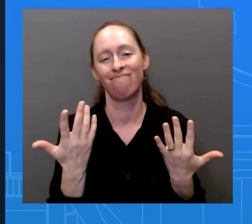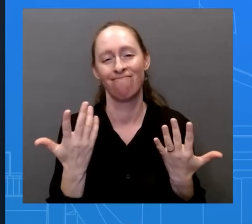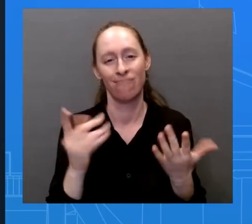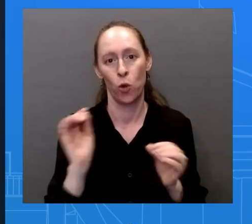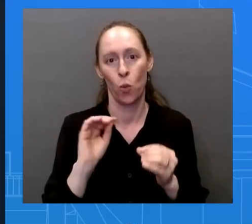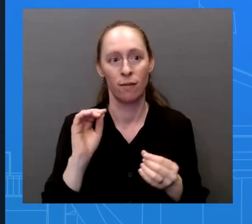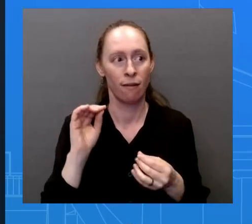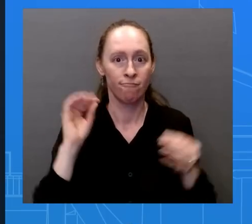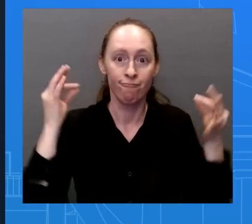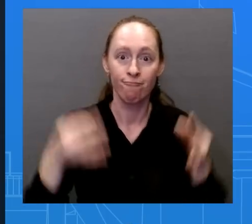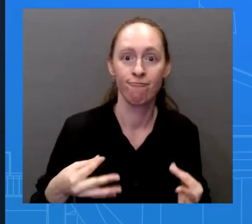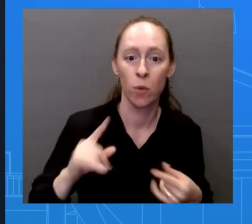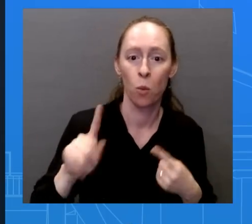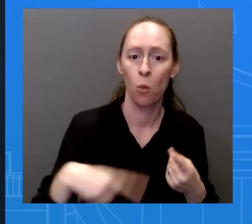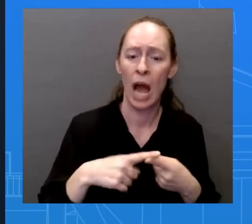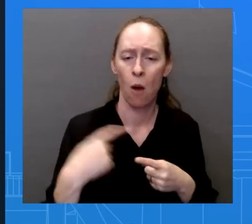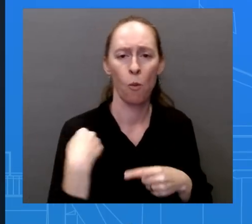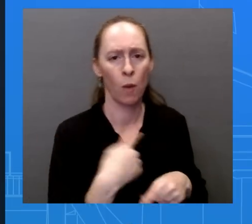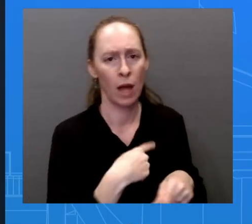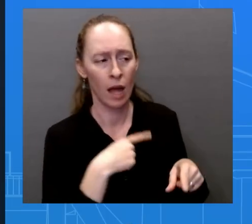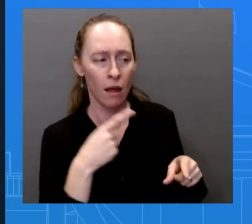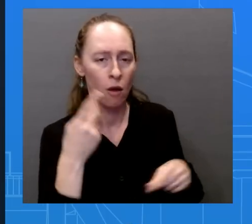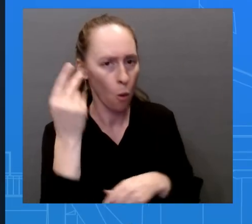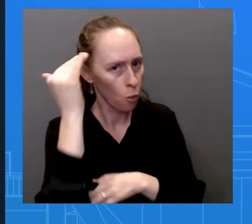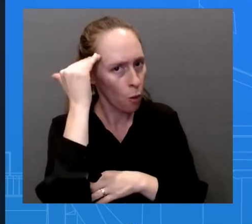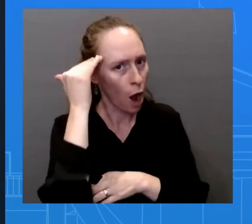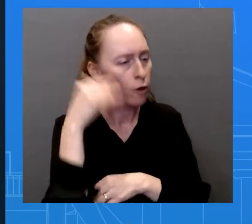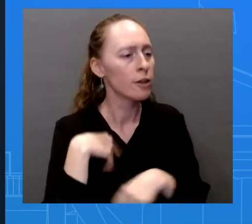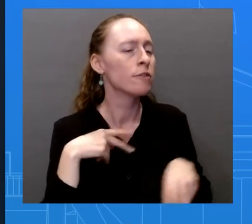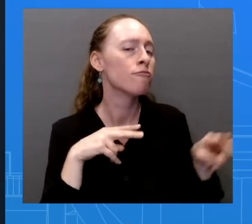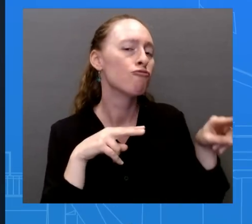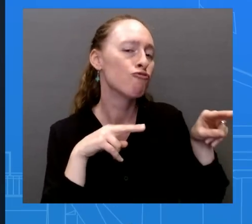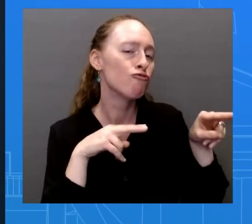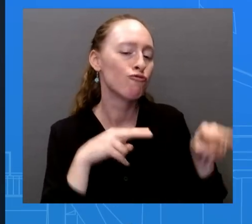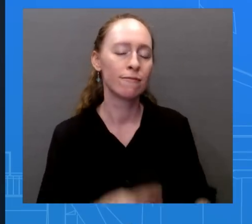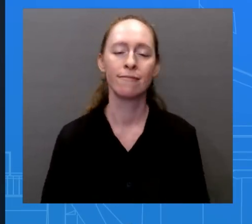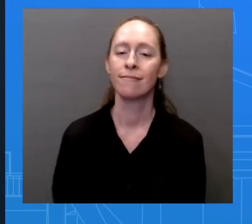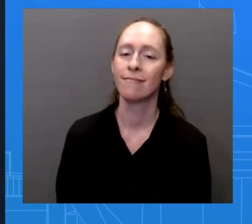we need to kind of reassess and have a different relationship with Saudi Arabia,